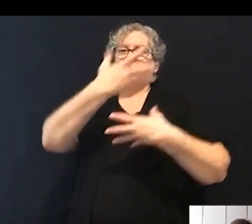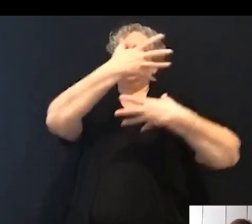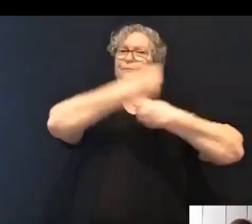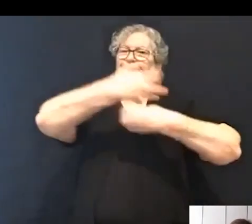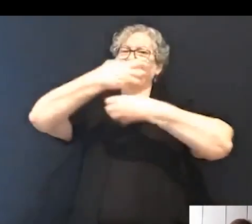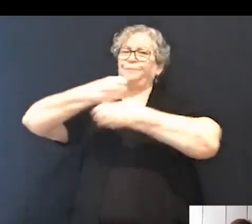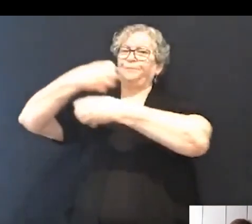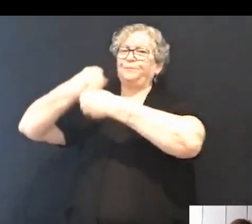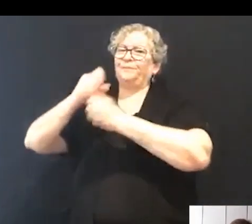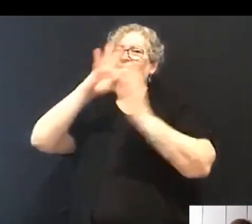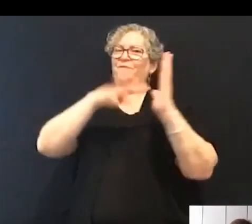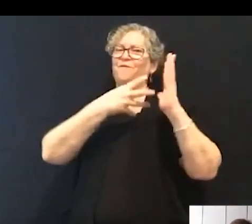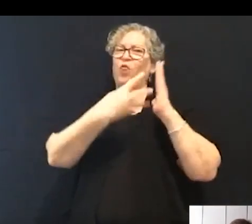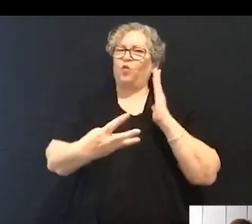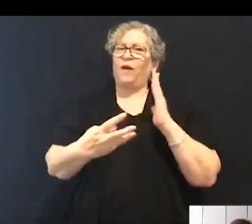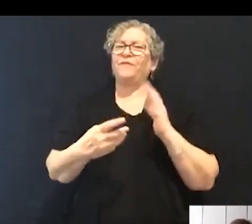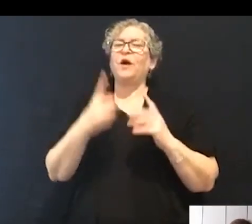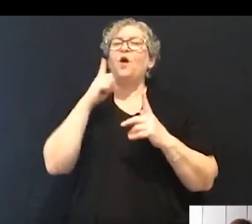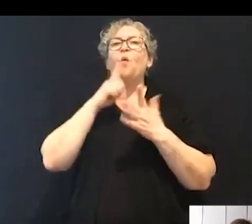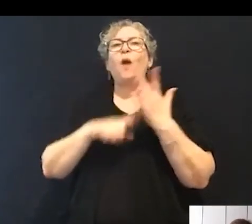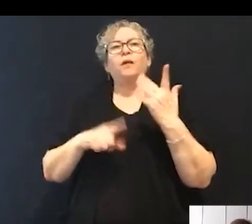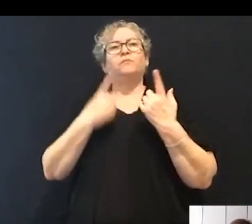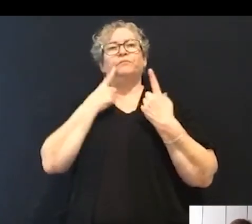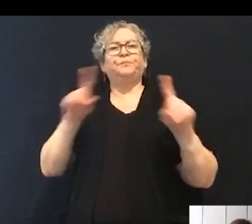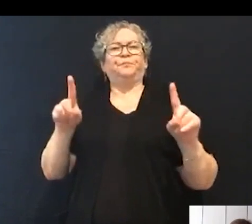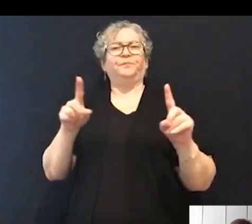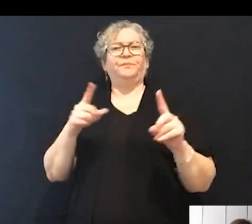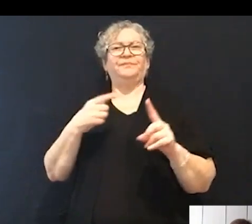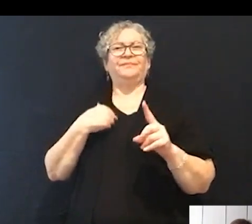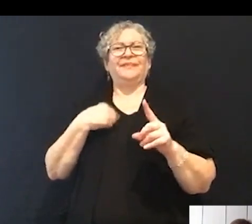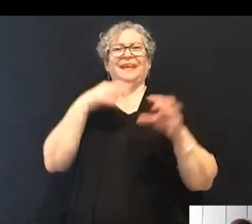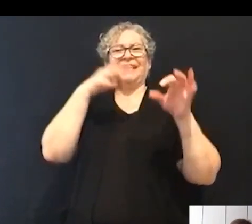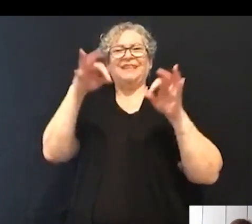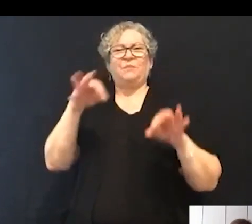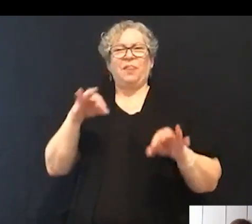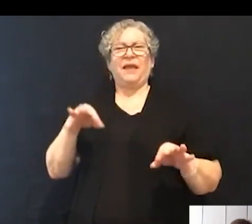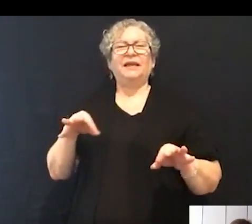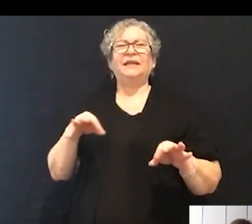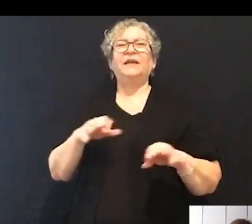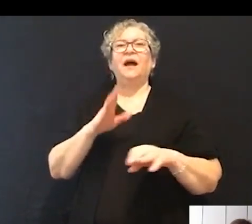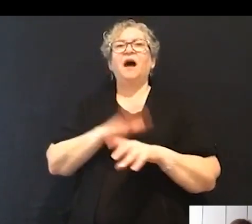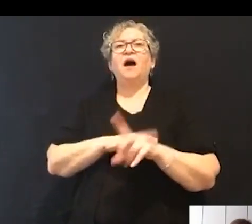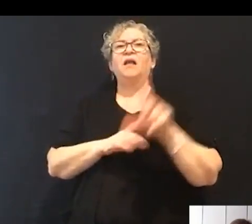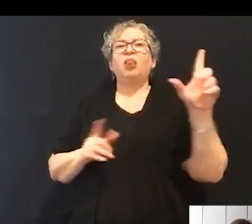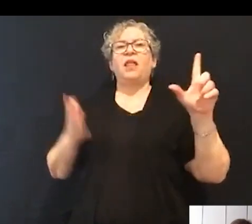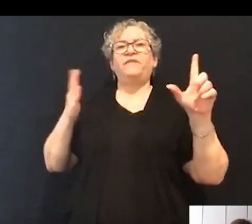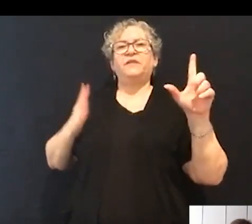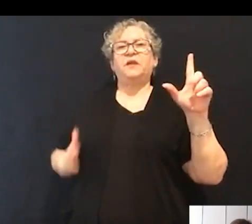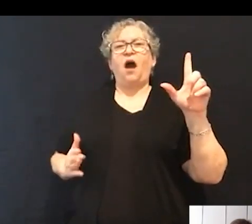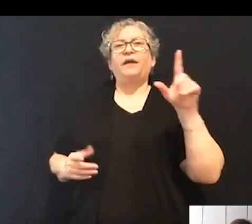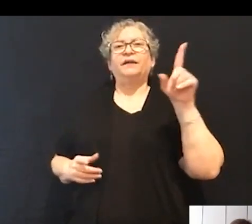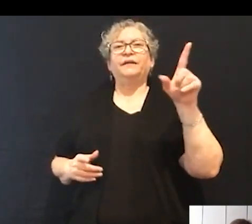So the effects that I explained to you. On the left hand side, the retinal light sensitivity.